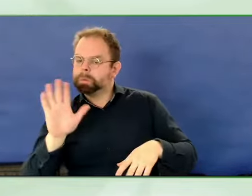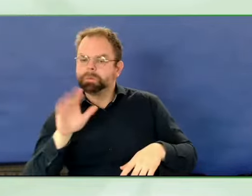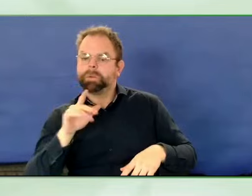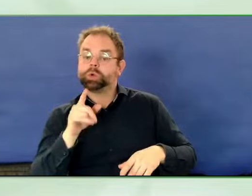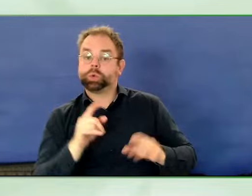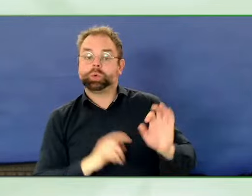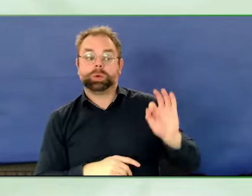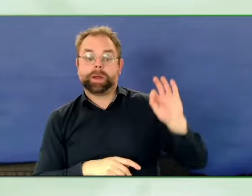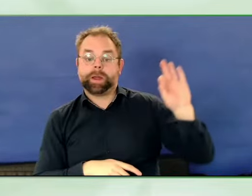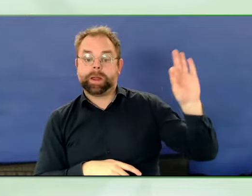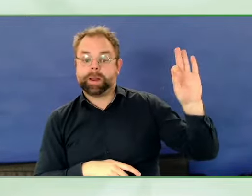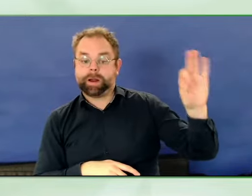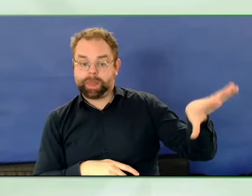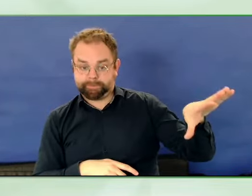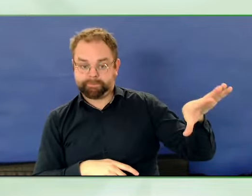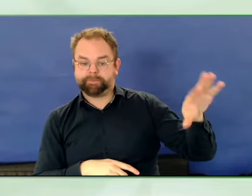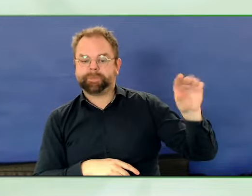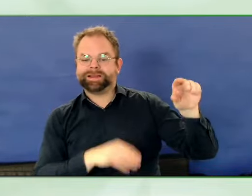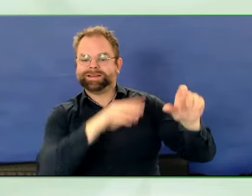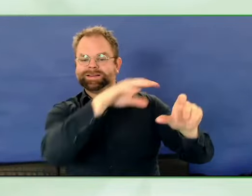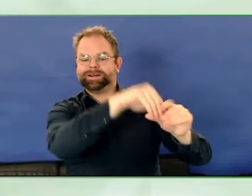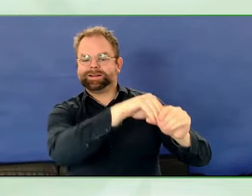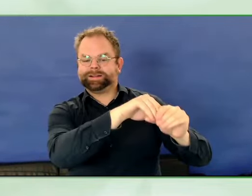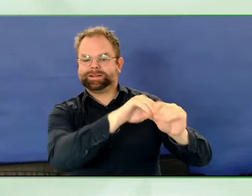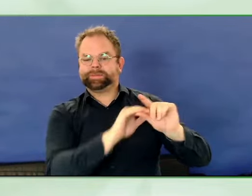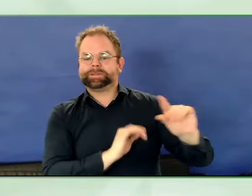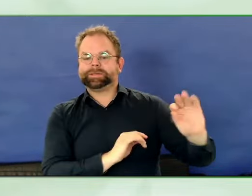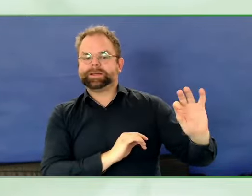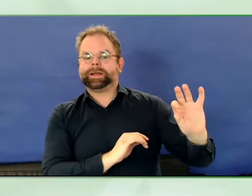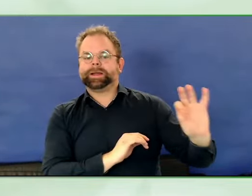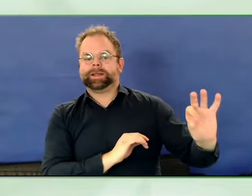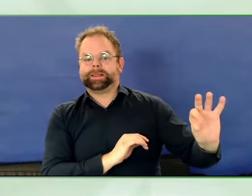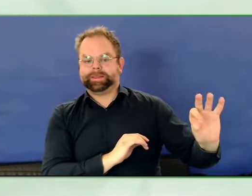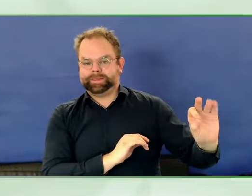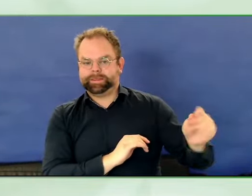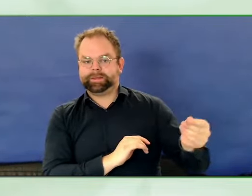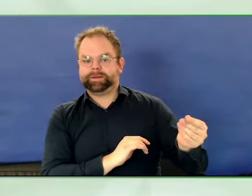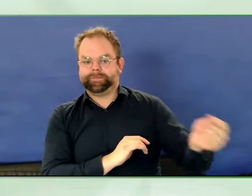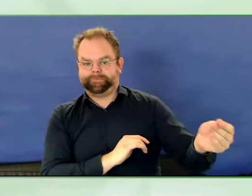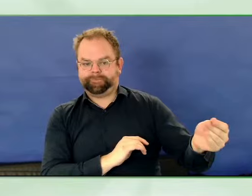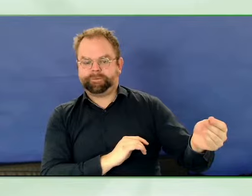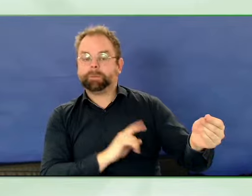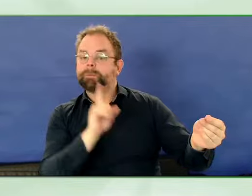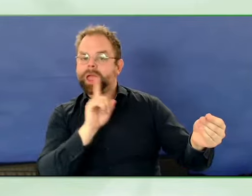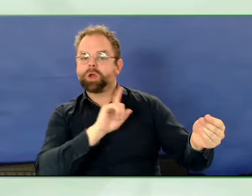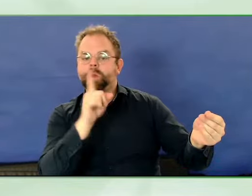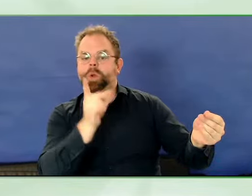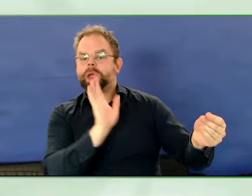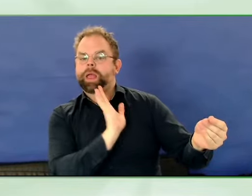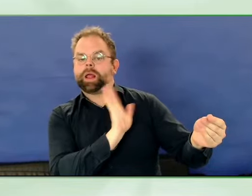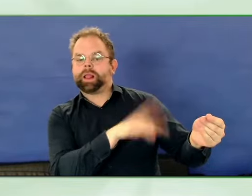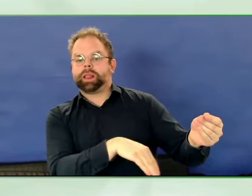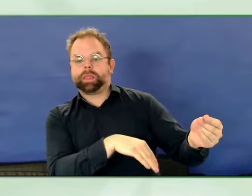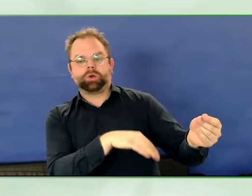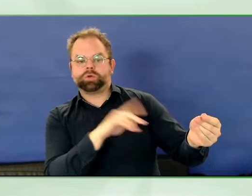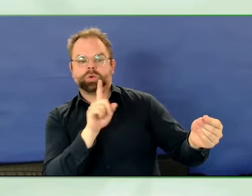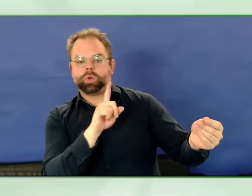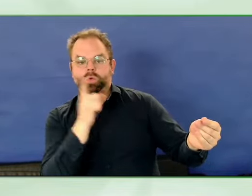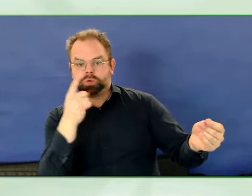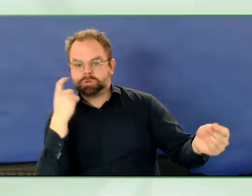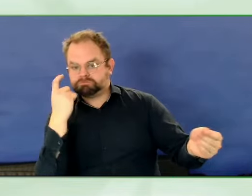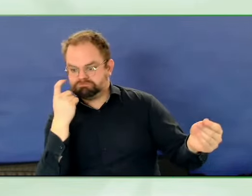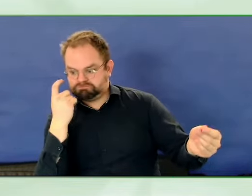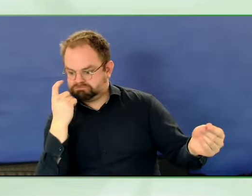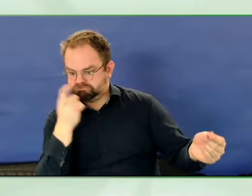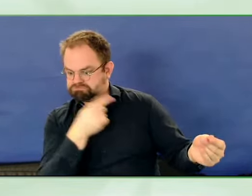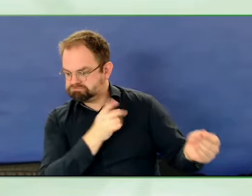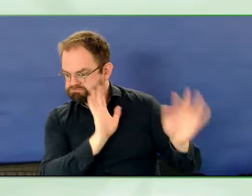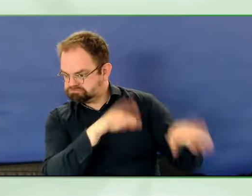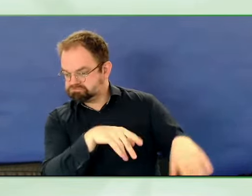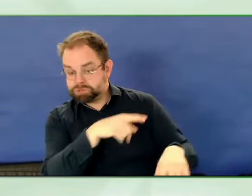I think that is such a powerful piece because part of the journey is change